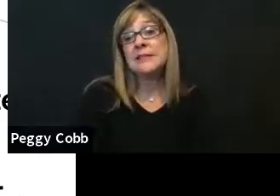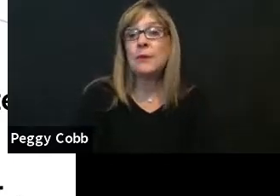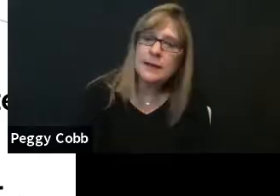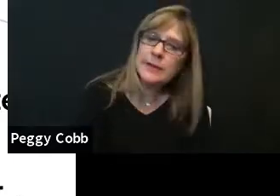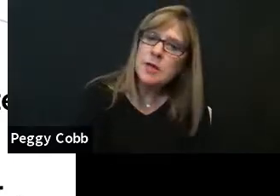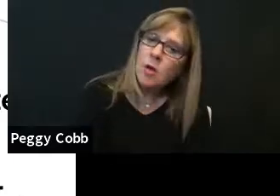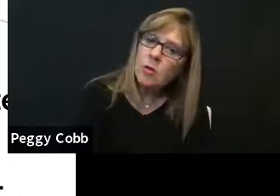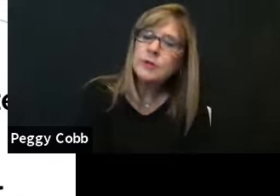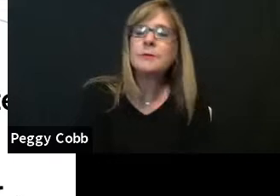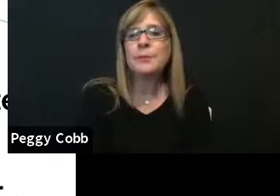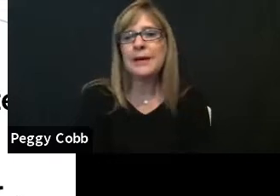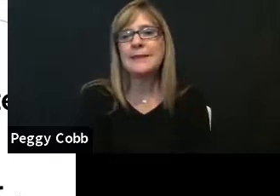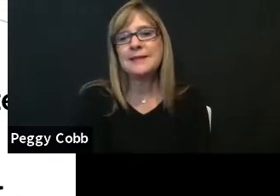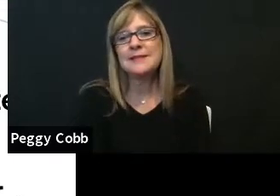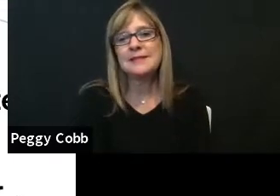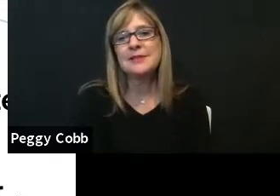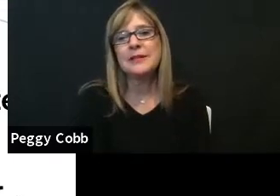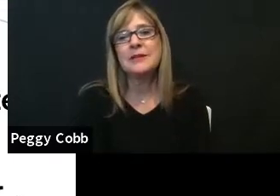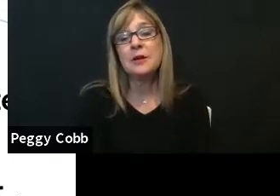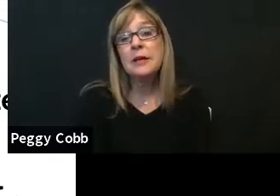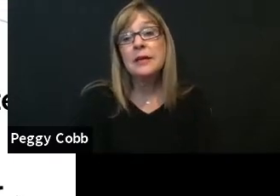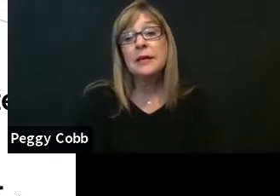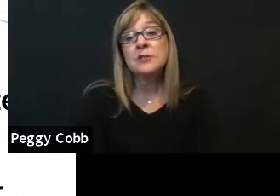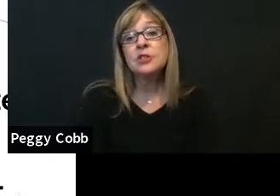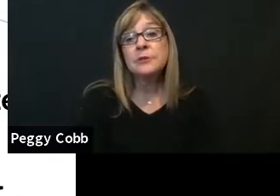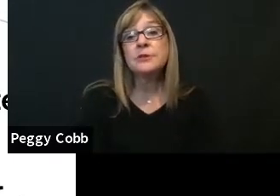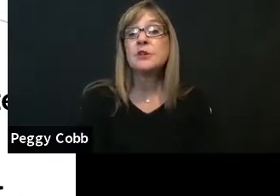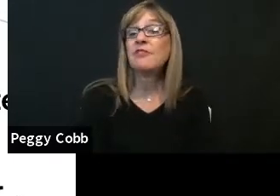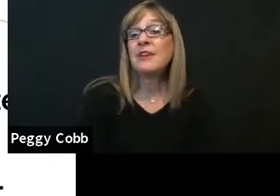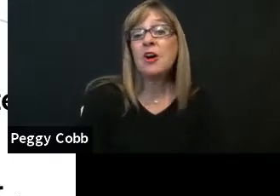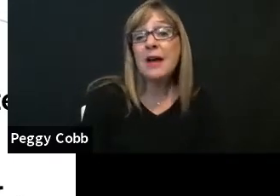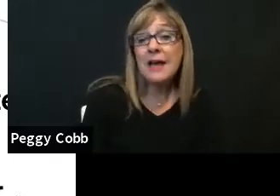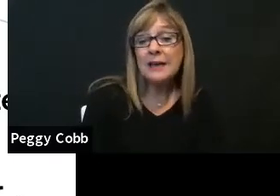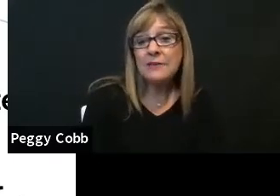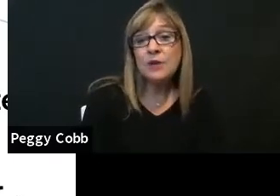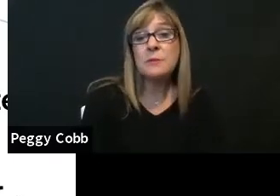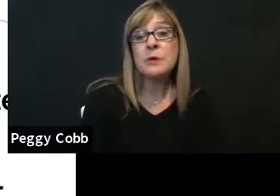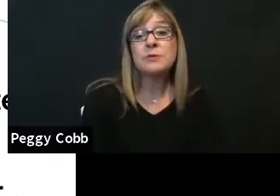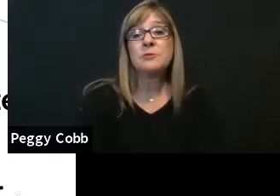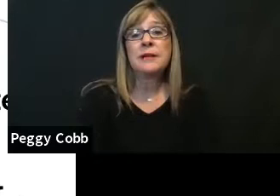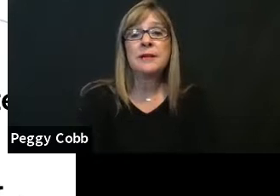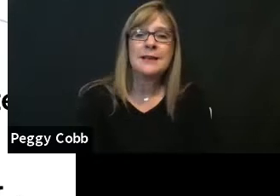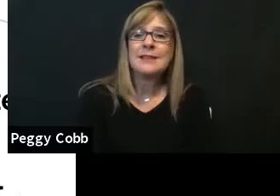I know that's old but that is still in there. Interpreters are VRI, video remote interpreting.